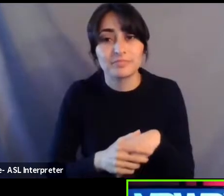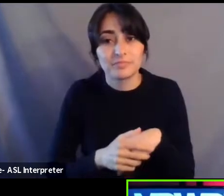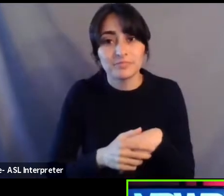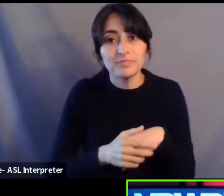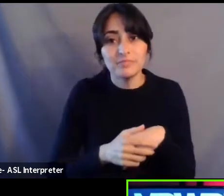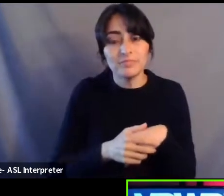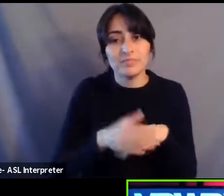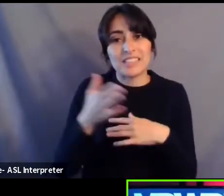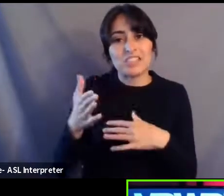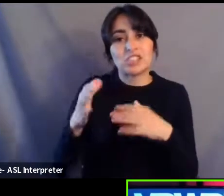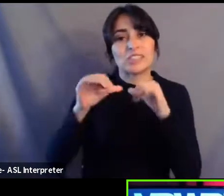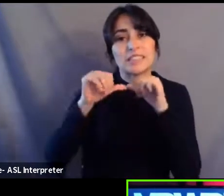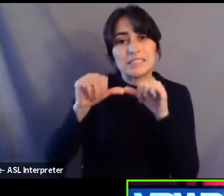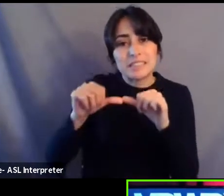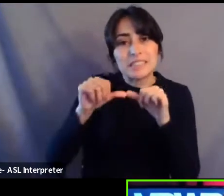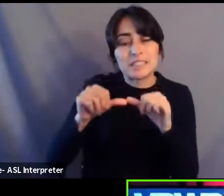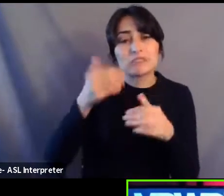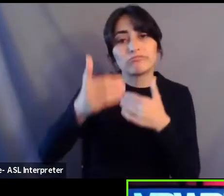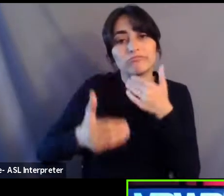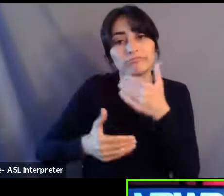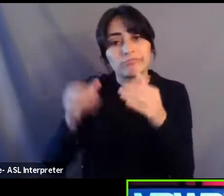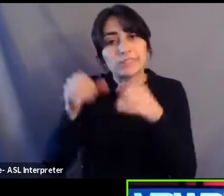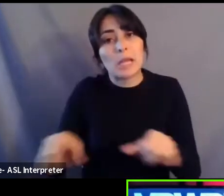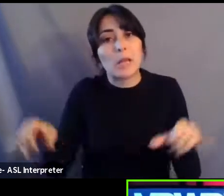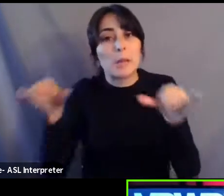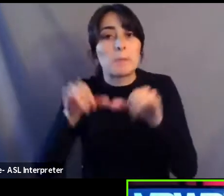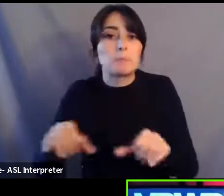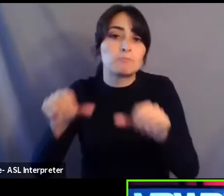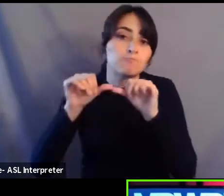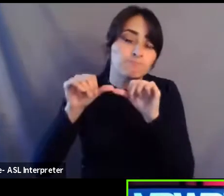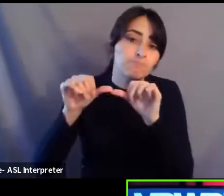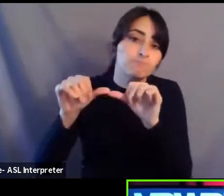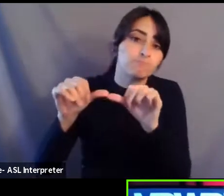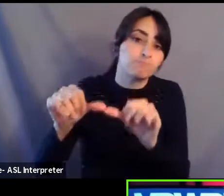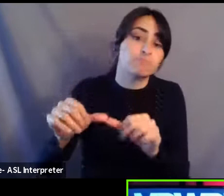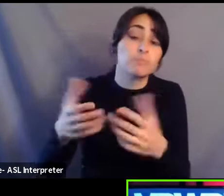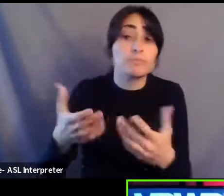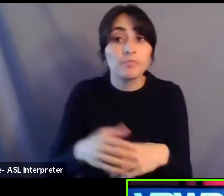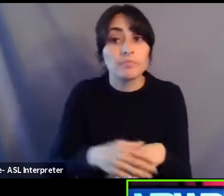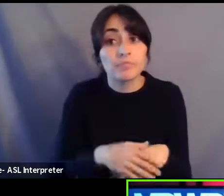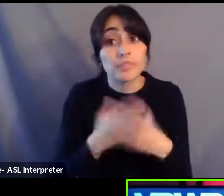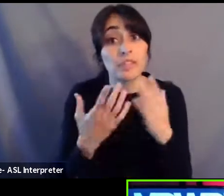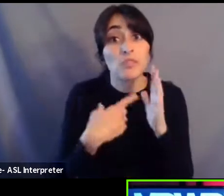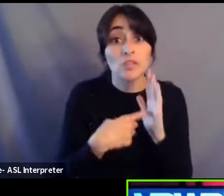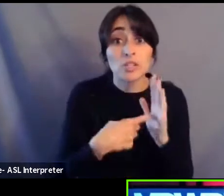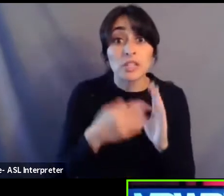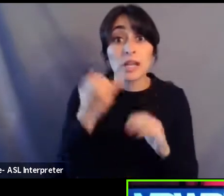keeps it going along. It is like when you have cancer or